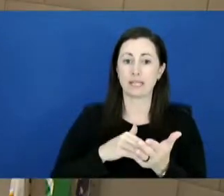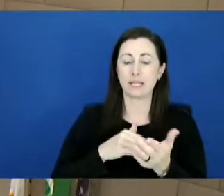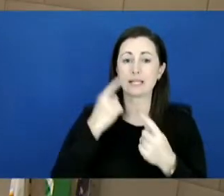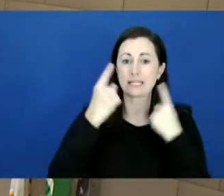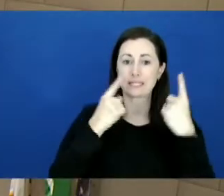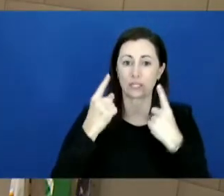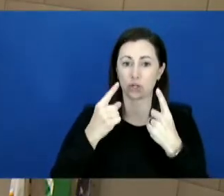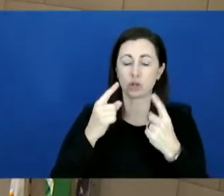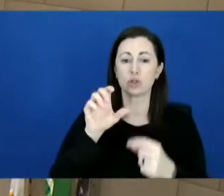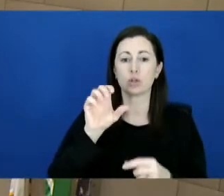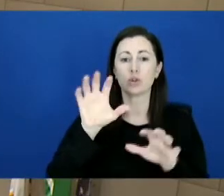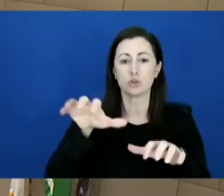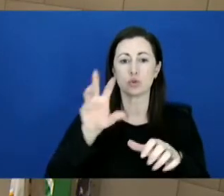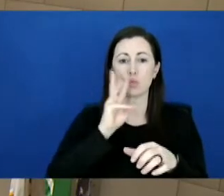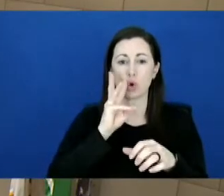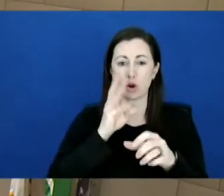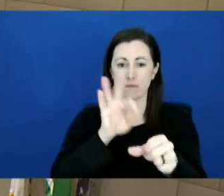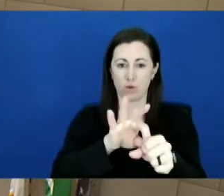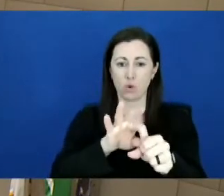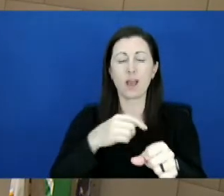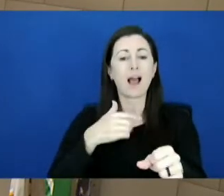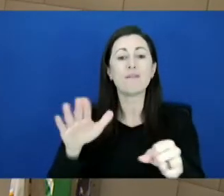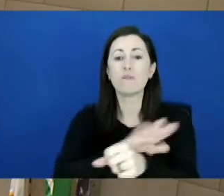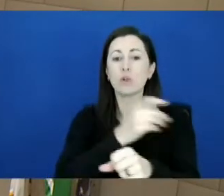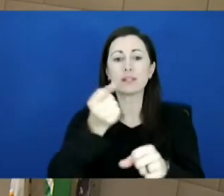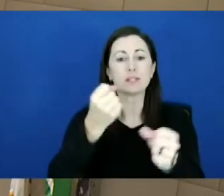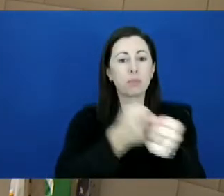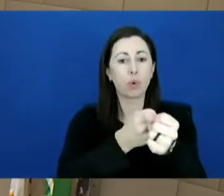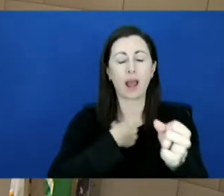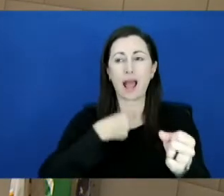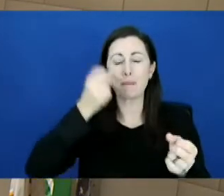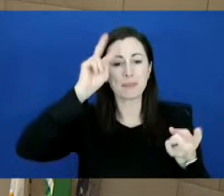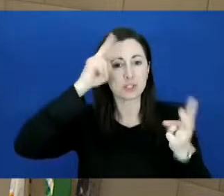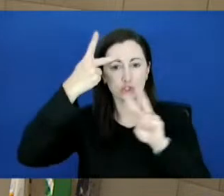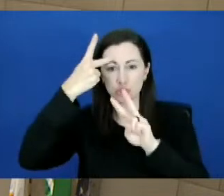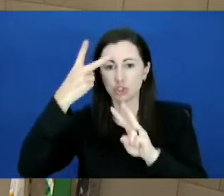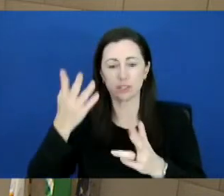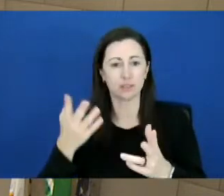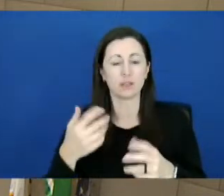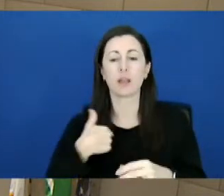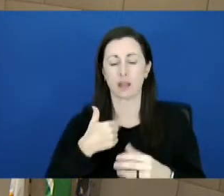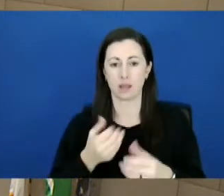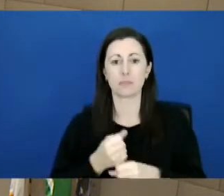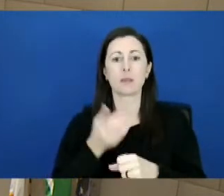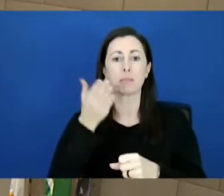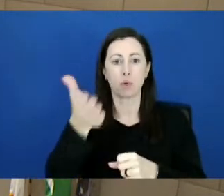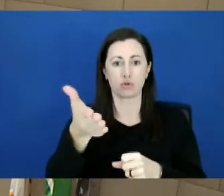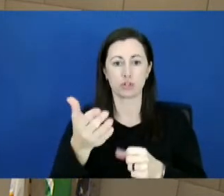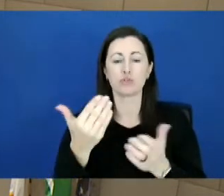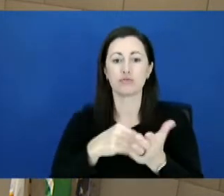PLEASE RECONSIDER THE STORMWATER VOTE, BECAUSE I FULLY